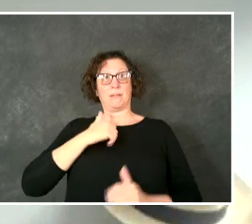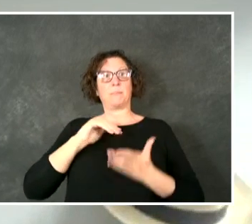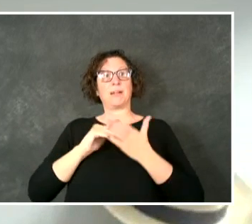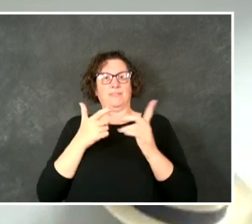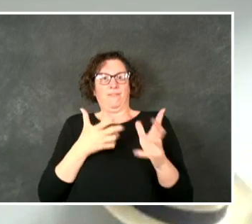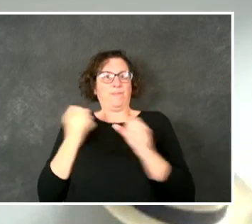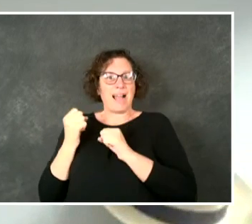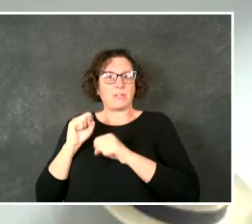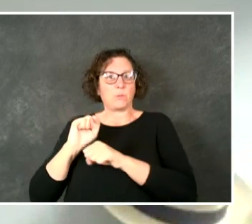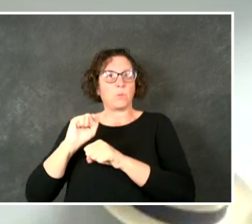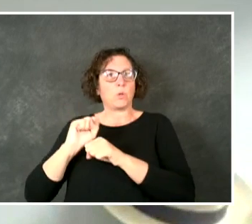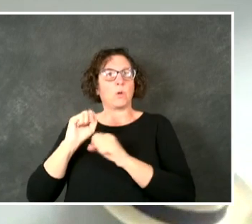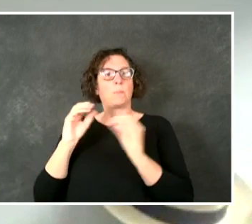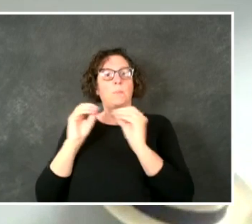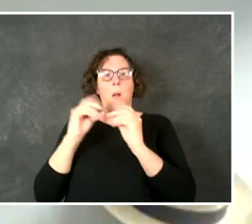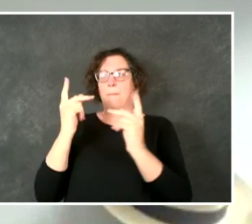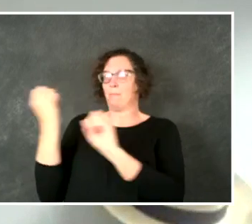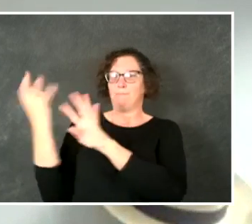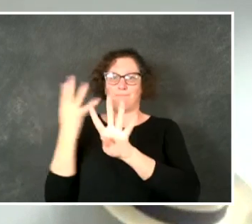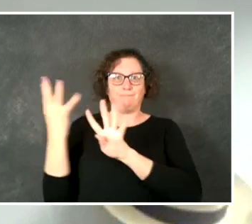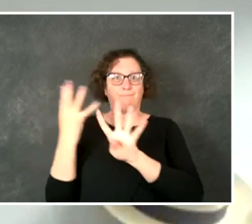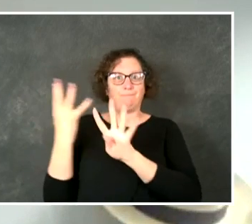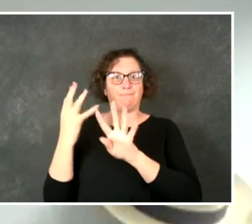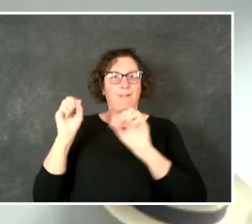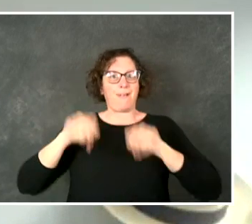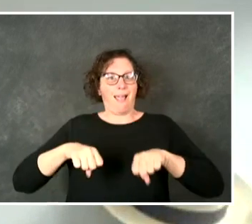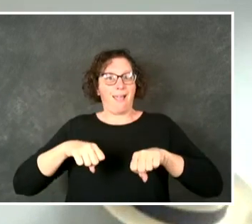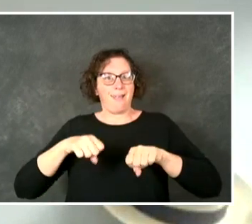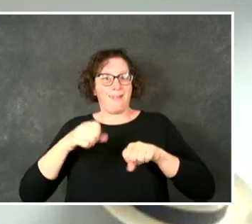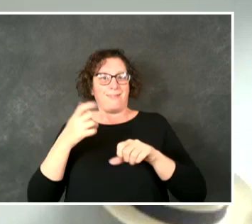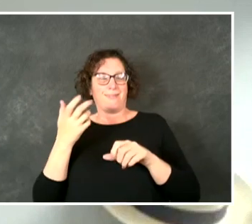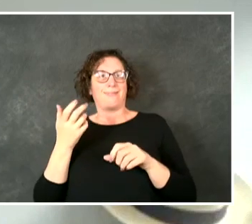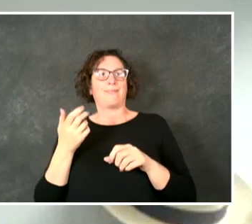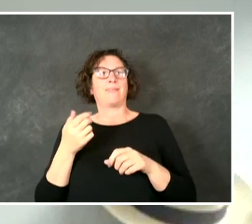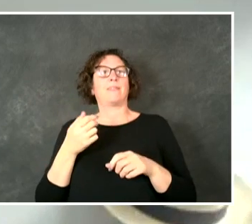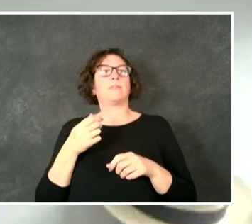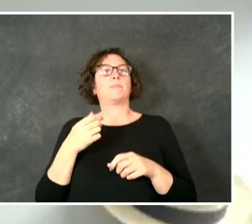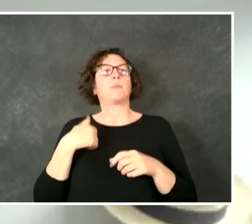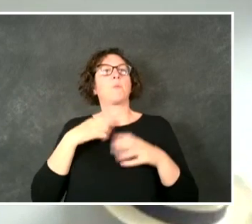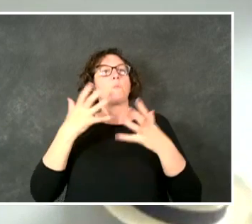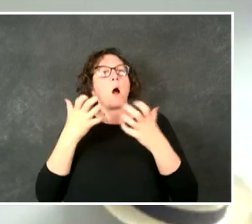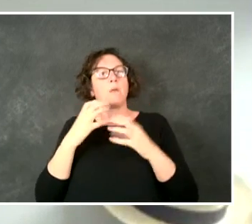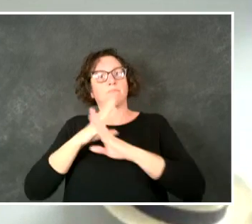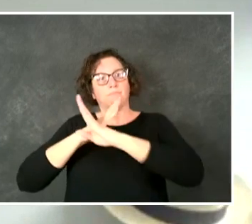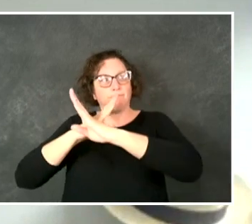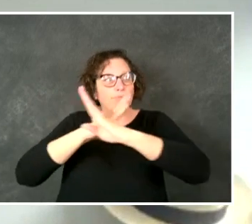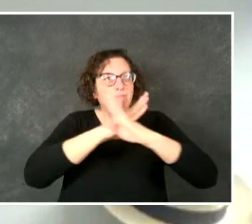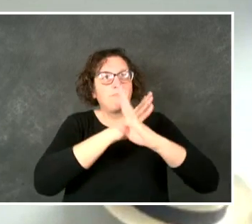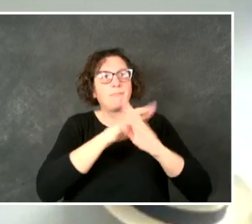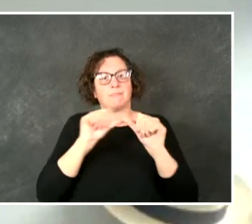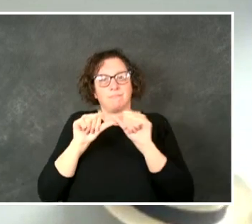OF BEING ABLE TO OPEN THE CITY SAFELY WITH ENOUGH DATA TO BE SURE THAT WE